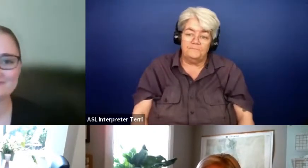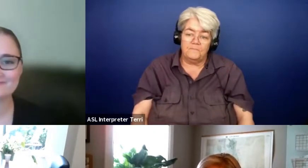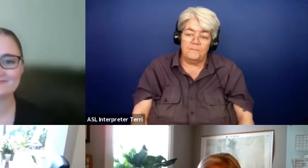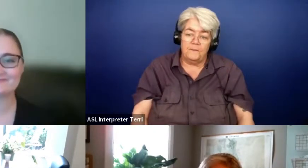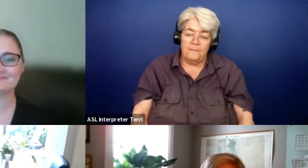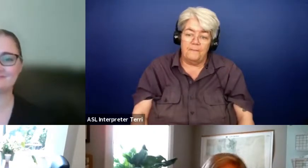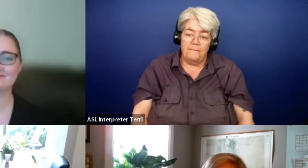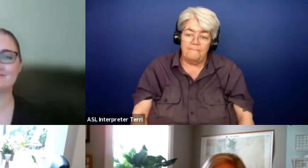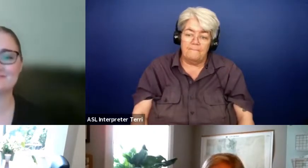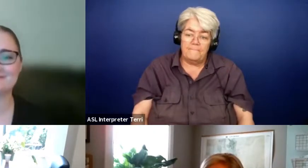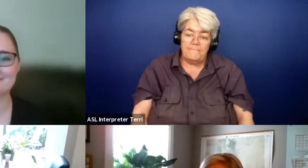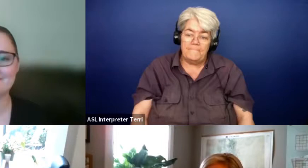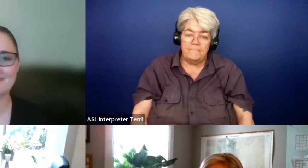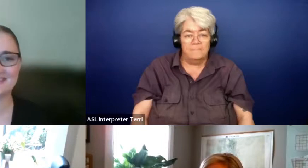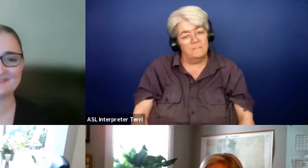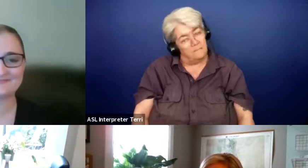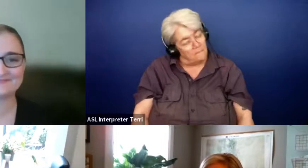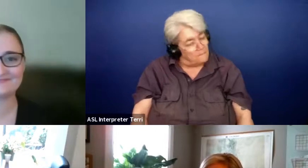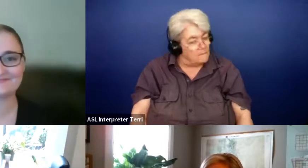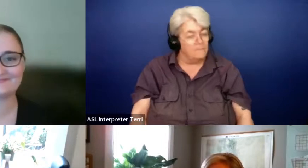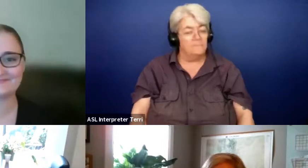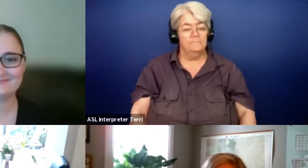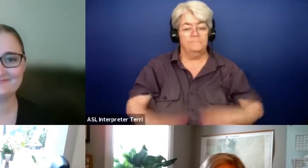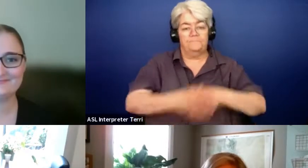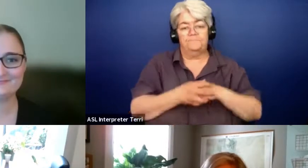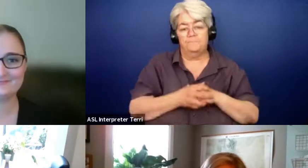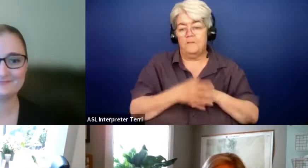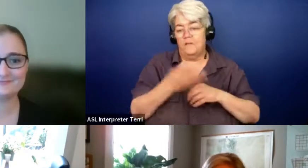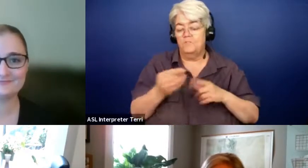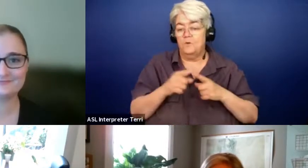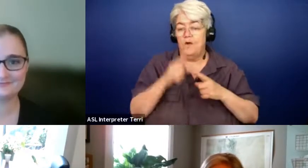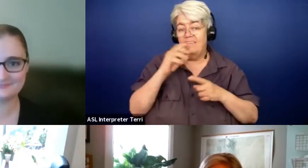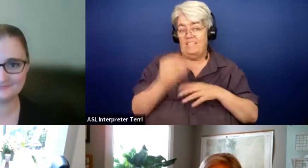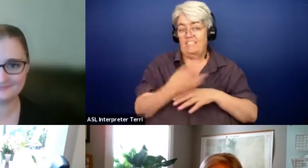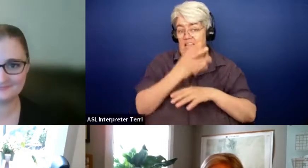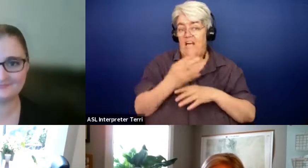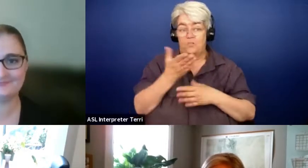Sure. That sounds great. And the slides are available for everybody if they are interested